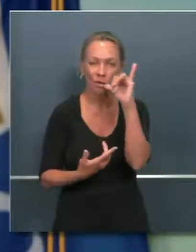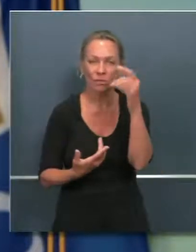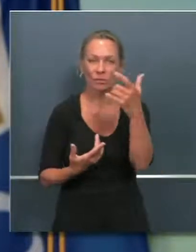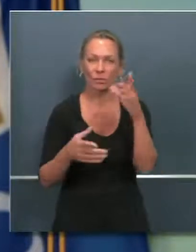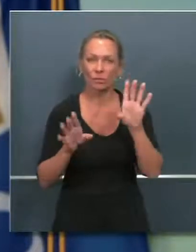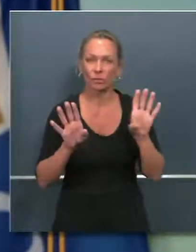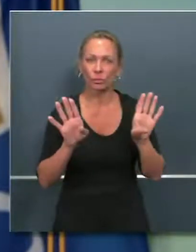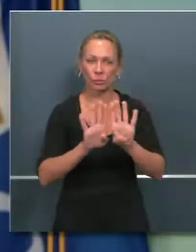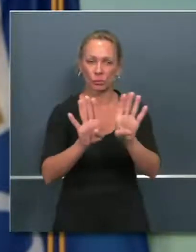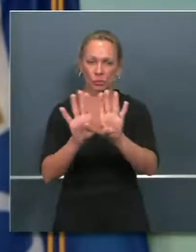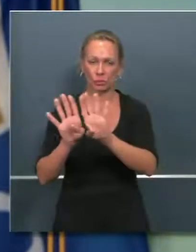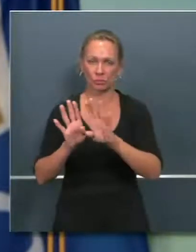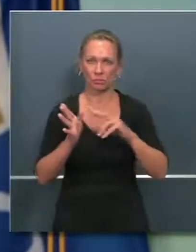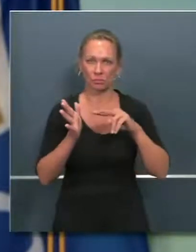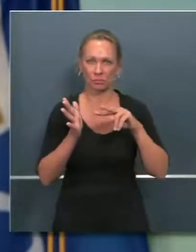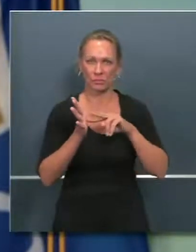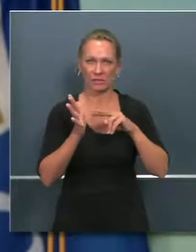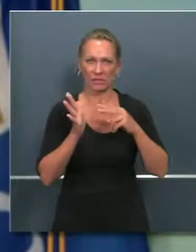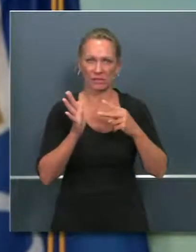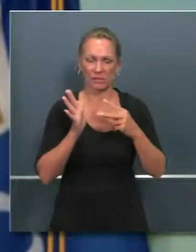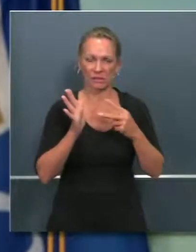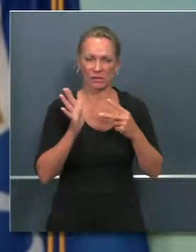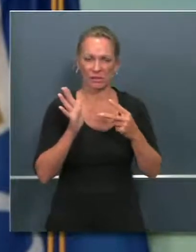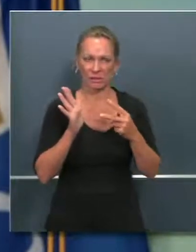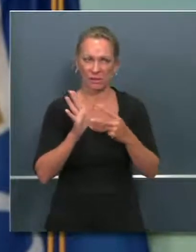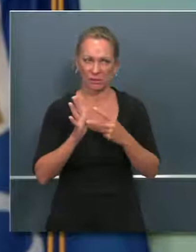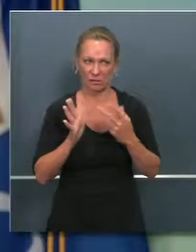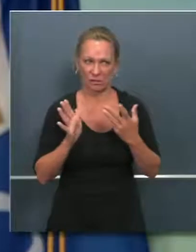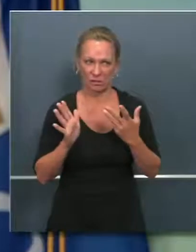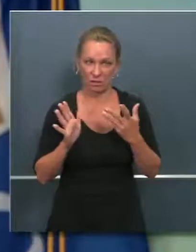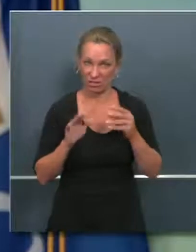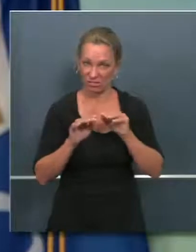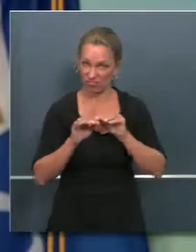restrictive and does that tie back to enforcement yeah I mean at the end of the day look the local